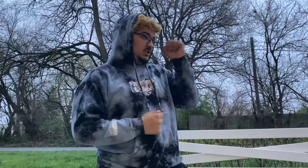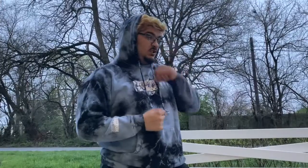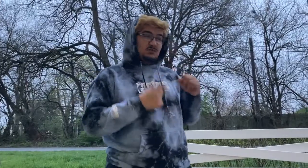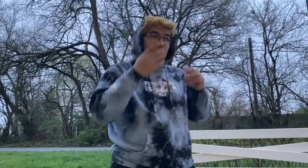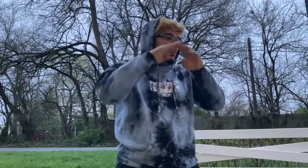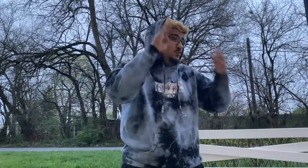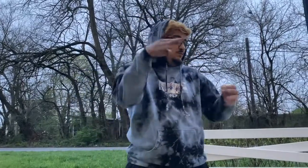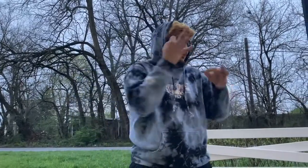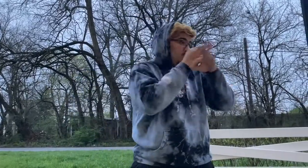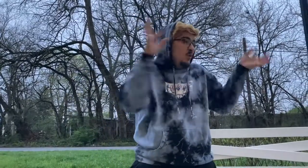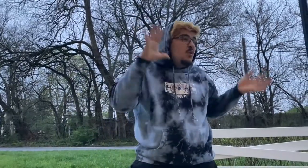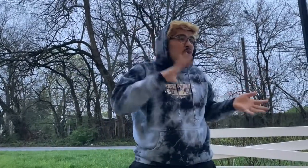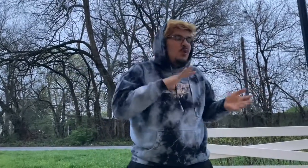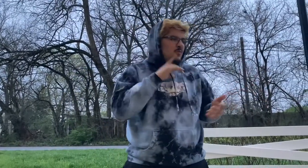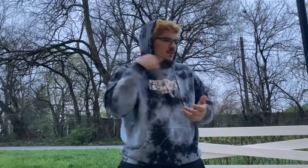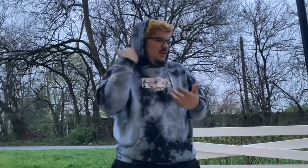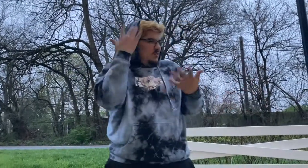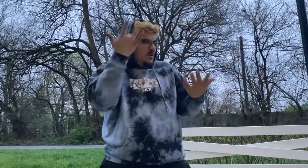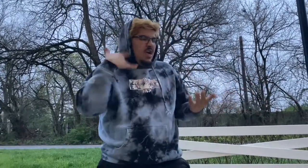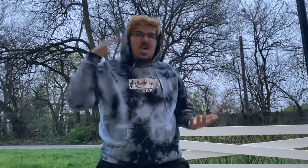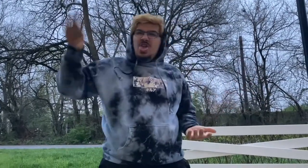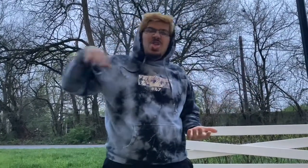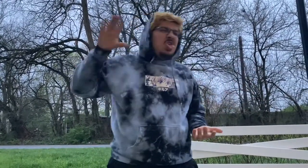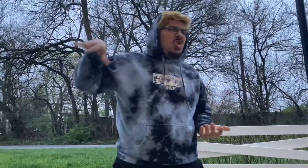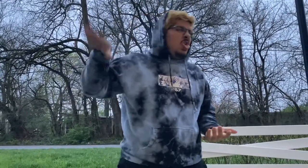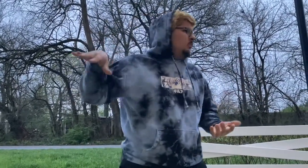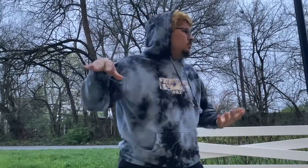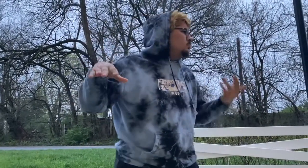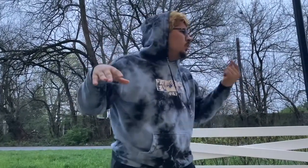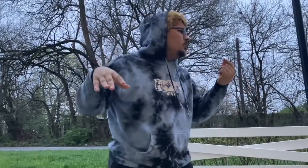Hey Seth! They are free, which is awesome and I kept putting them off-